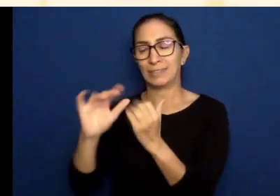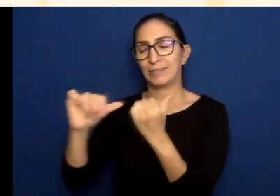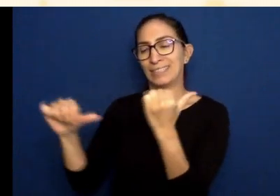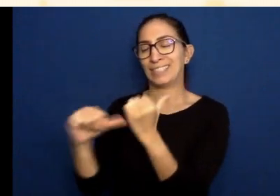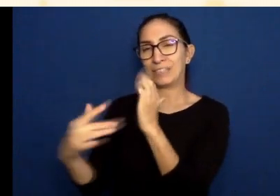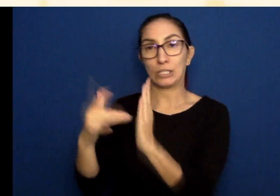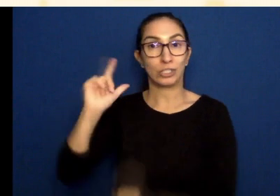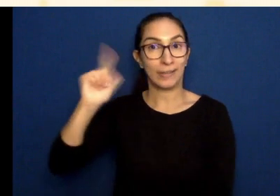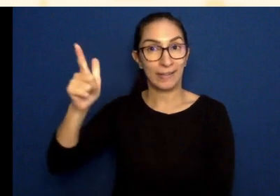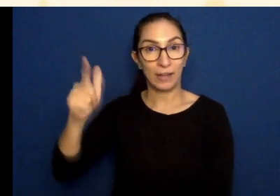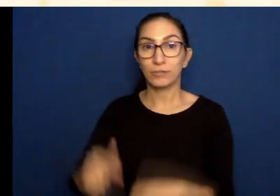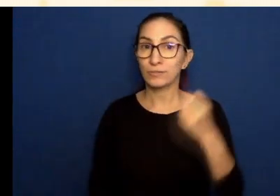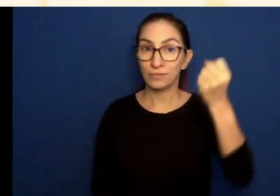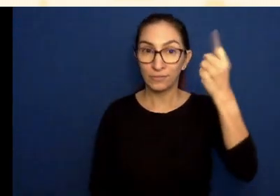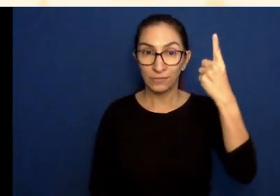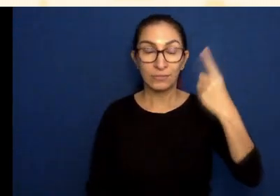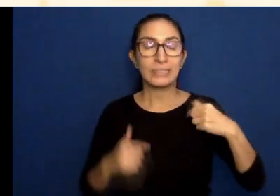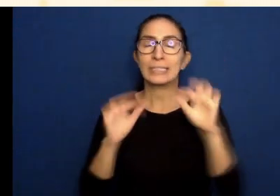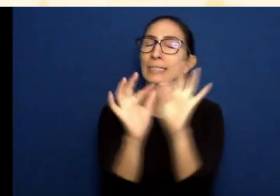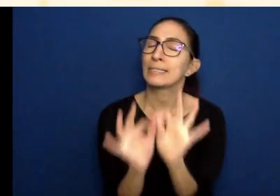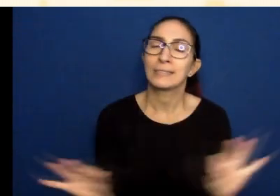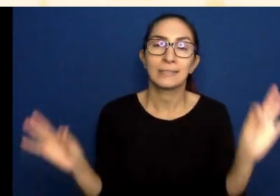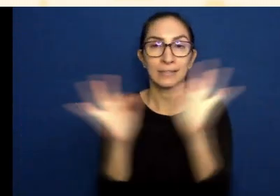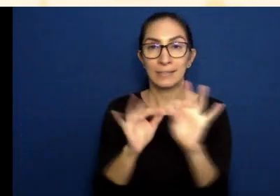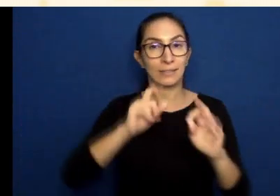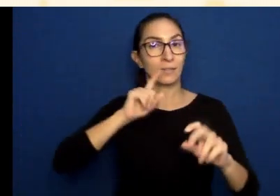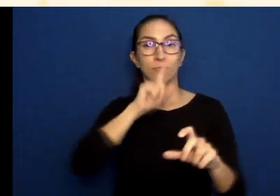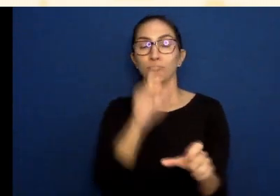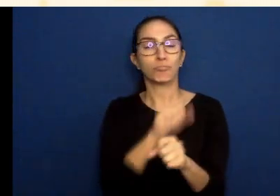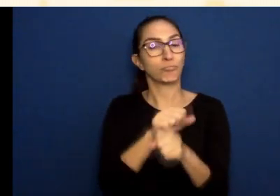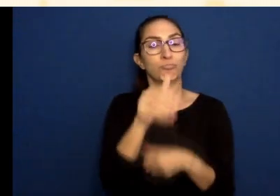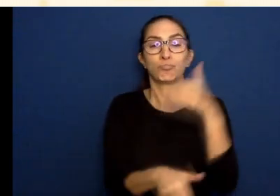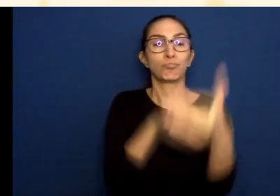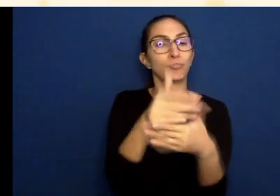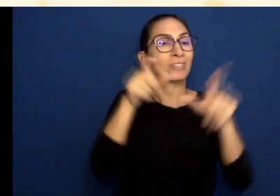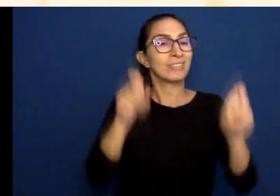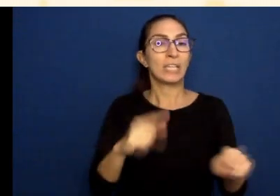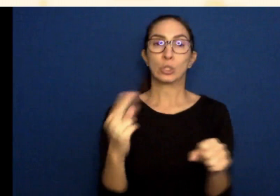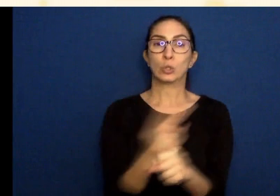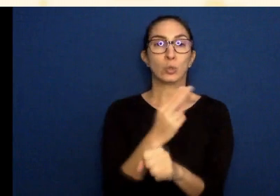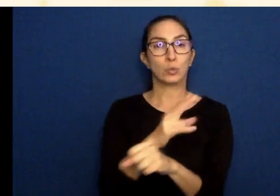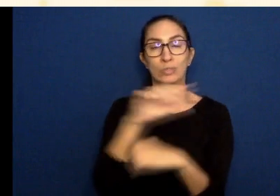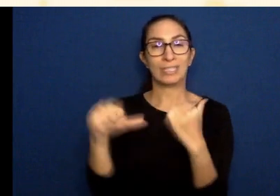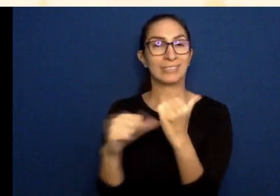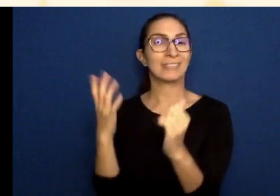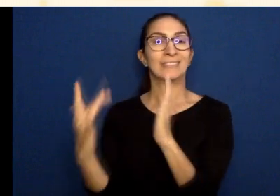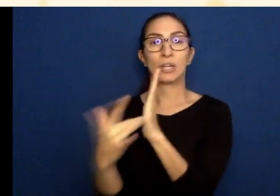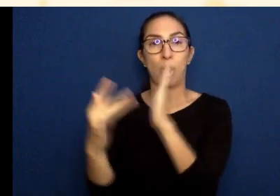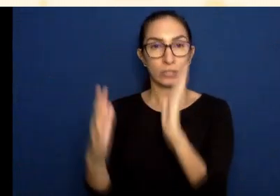you must test with assistive technologies that are on the devices. And I'll talk about those assistive technologies later.